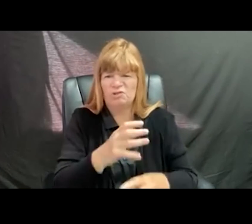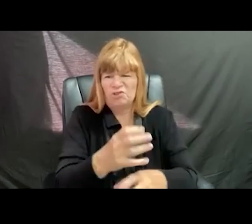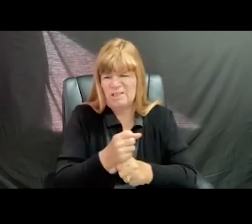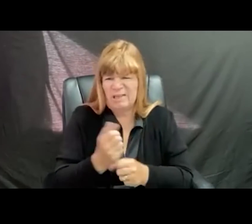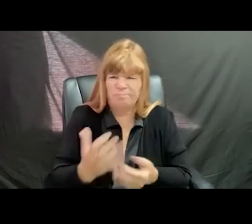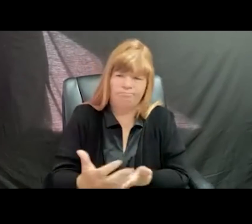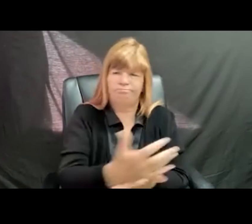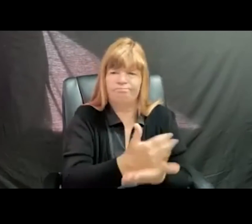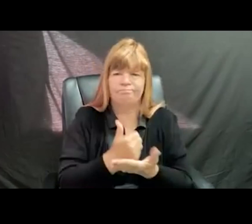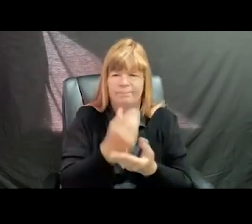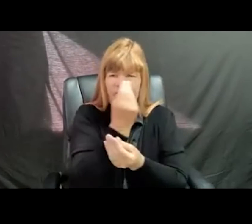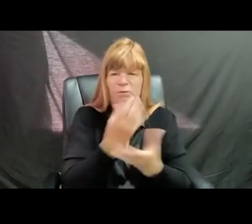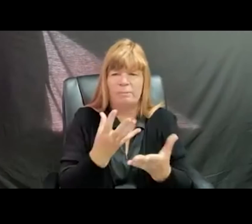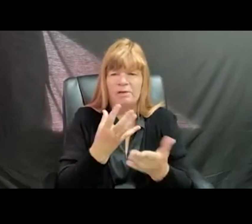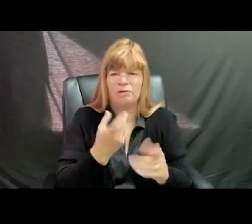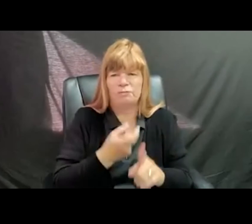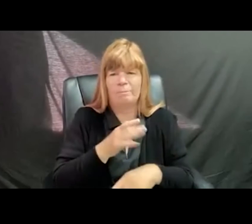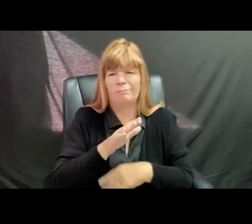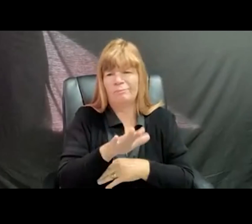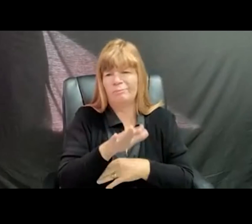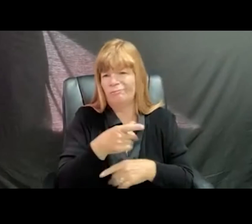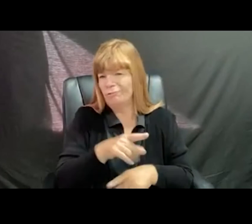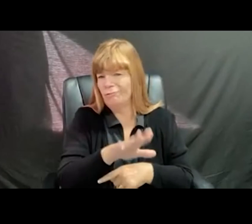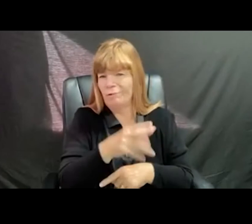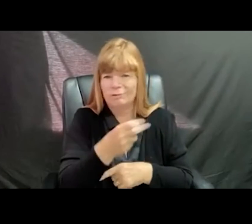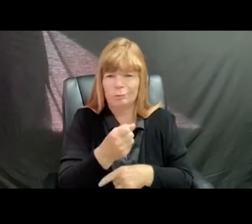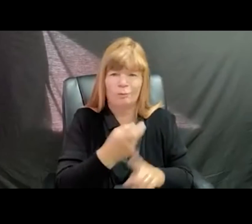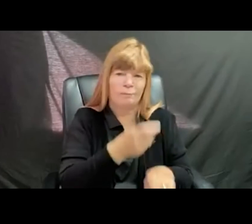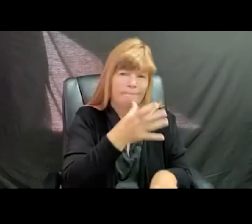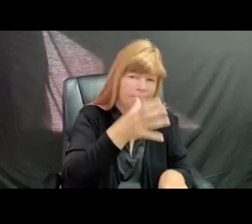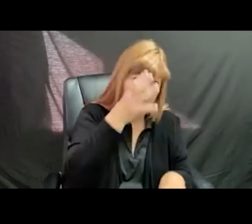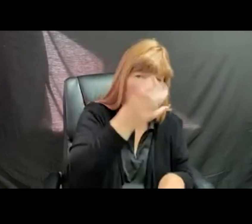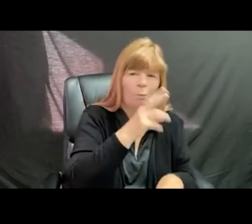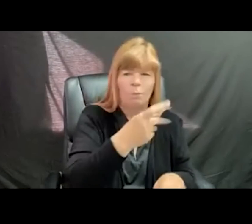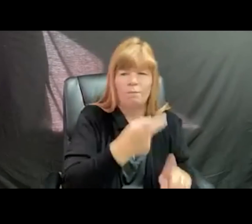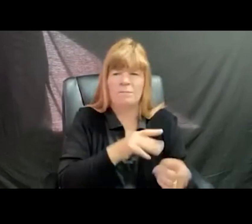when you were in high school from your parents or from a doctor with what those